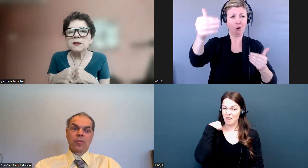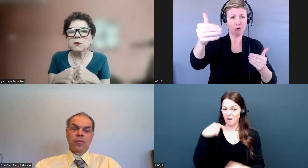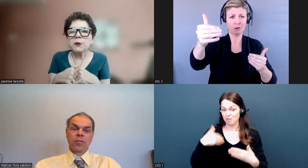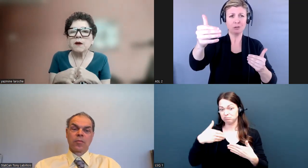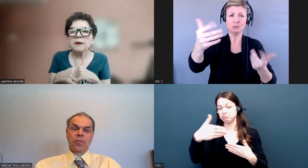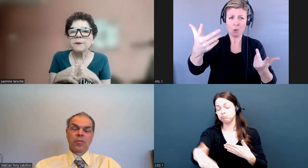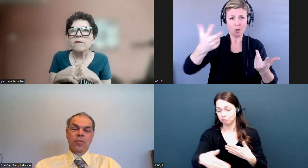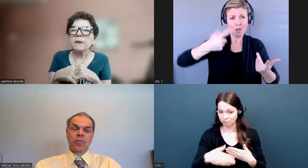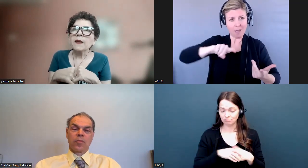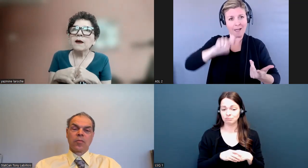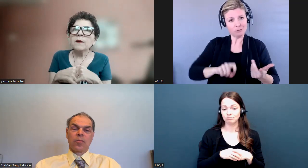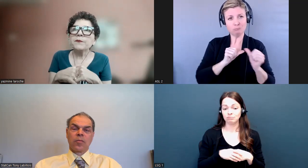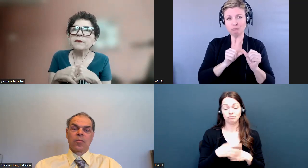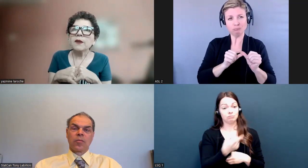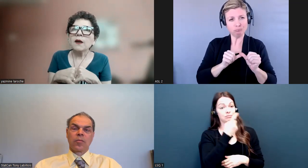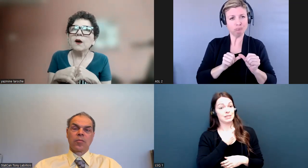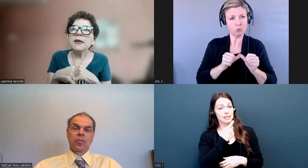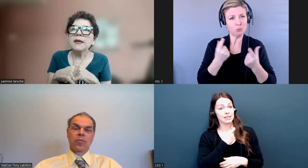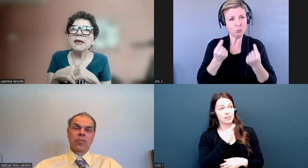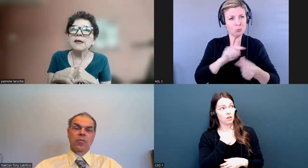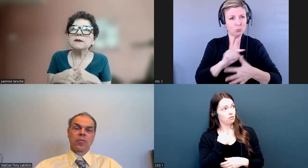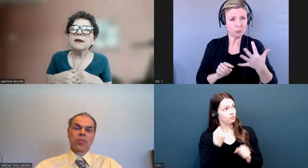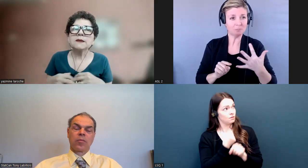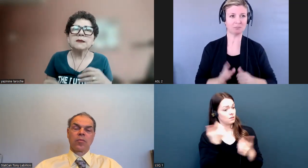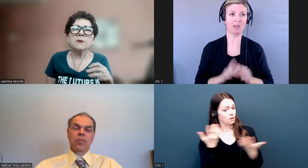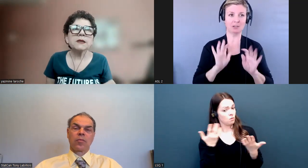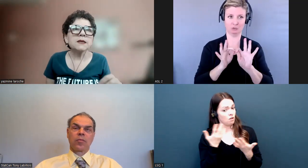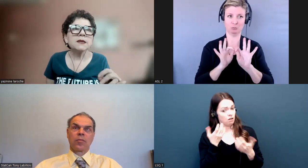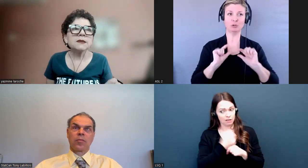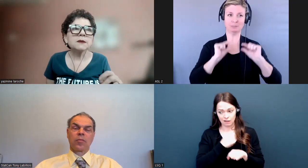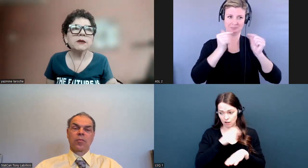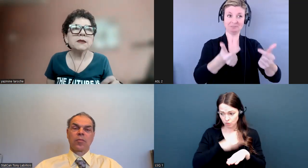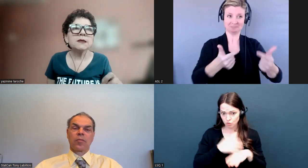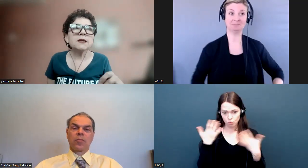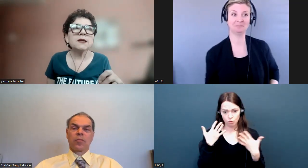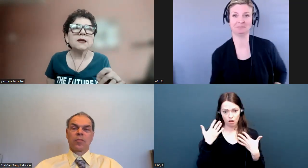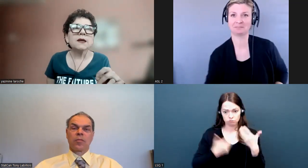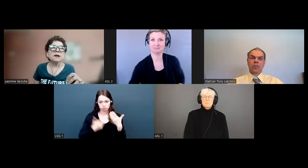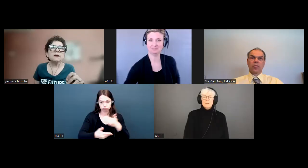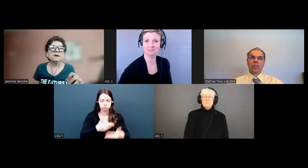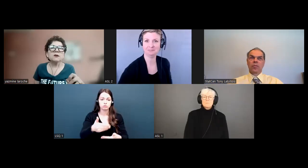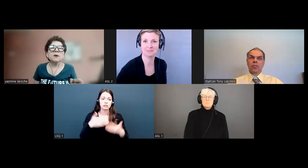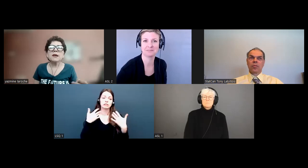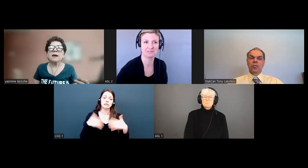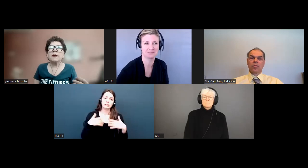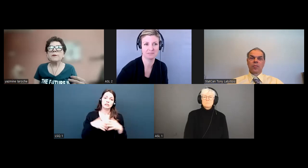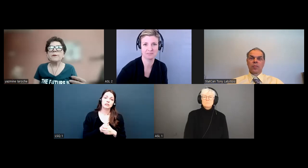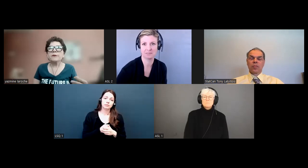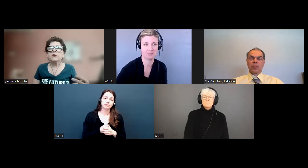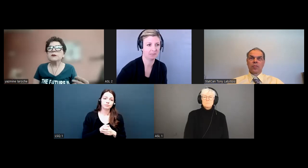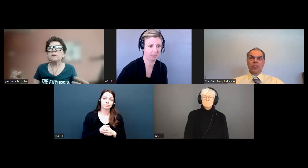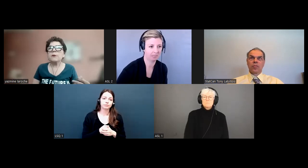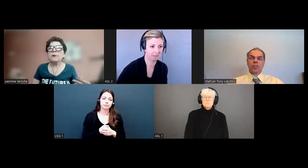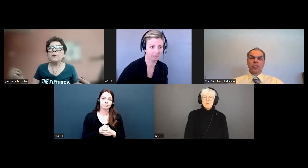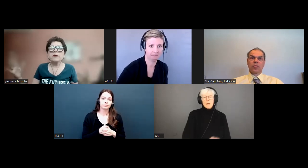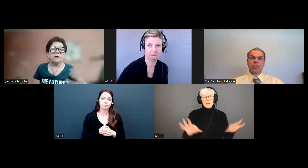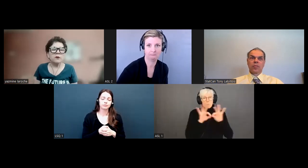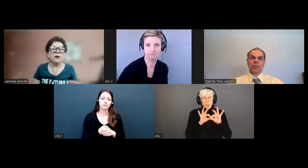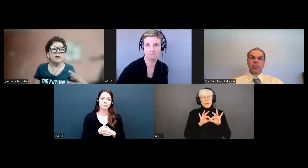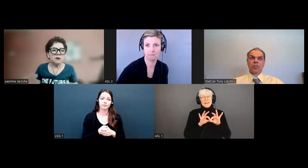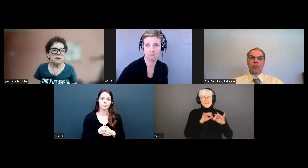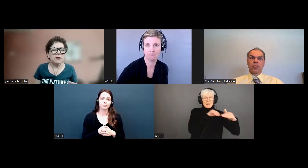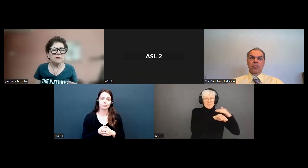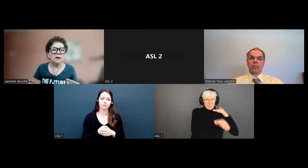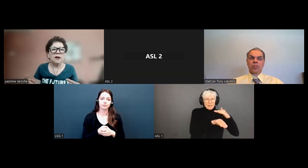to work on um we need accessibility and disability to become just part of the way we do things